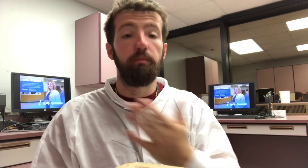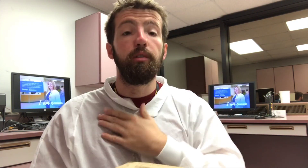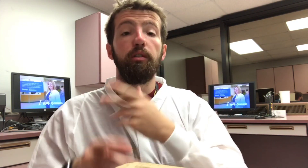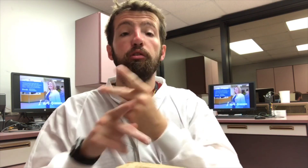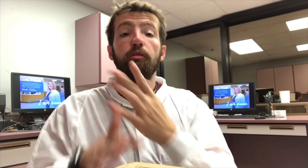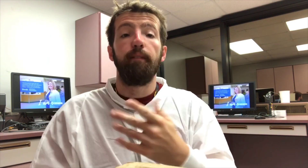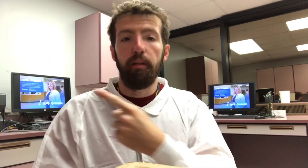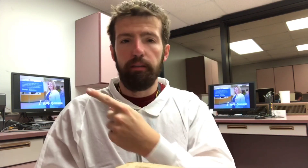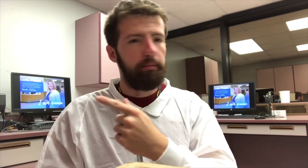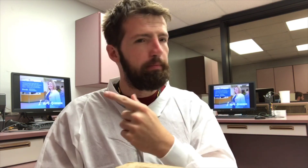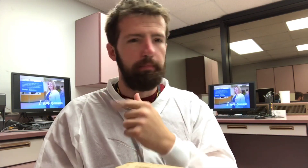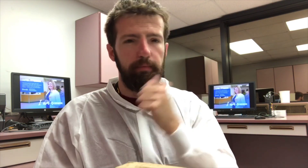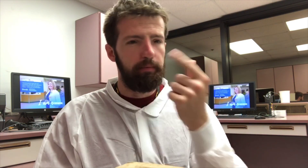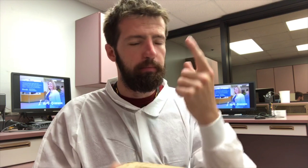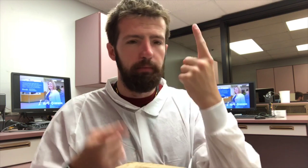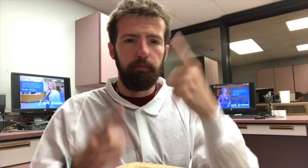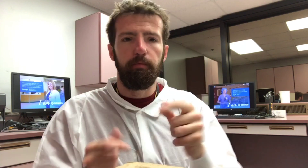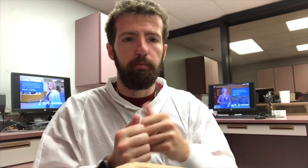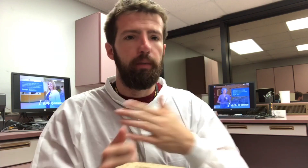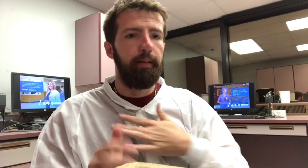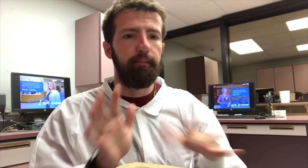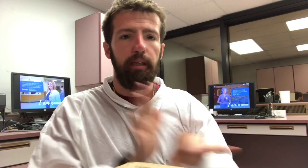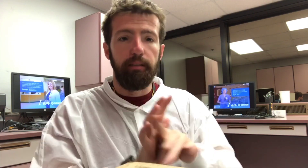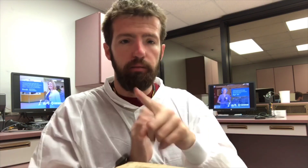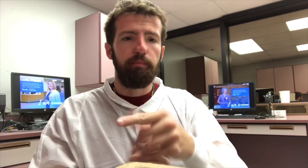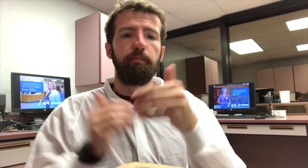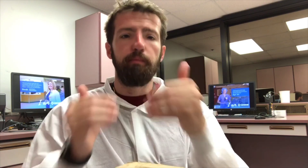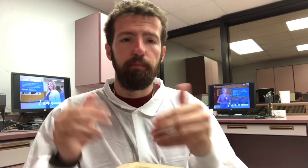My supervisor didn't agree with my finding.